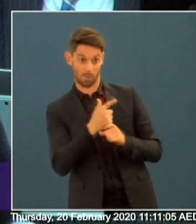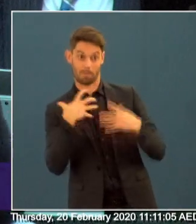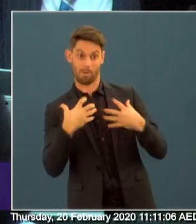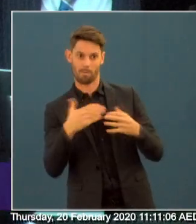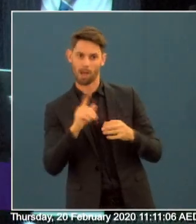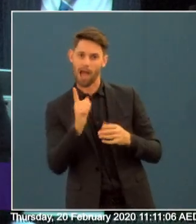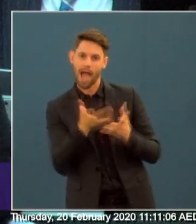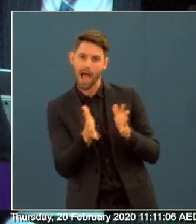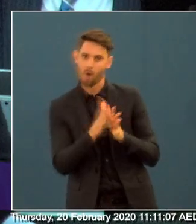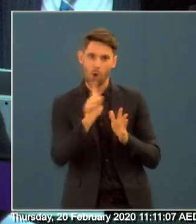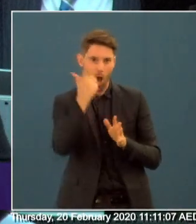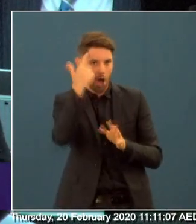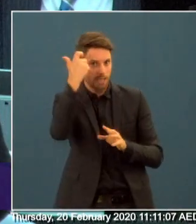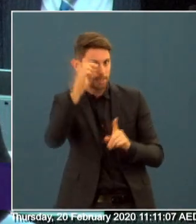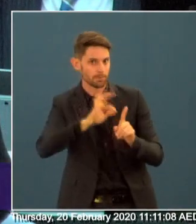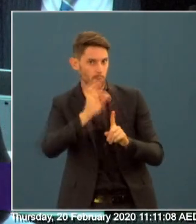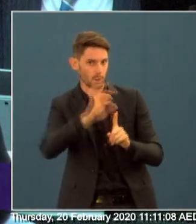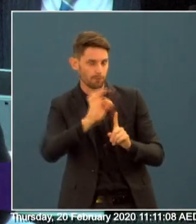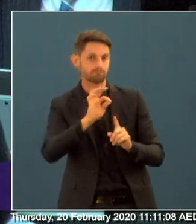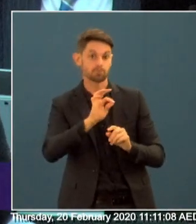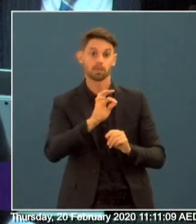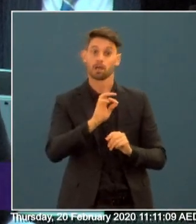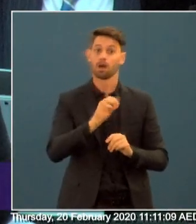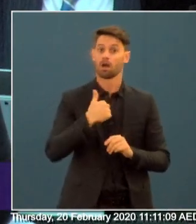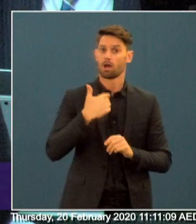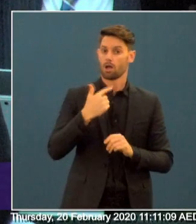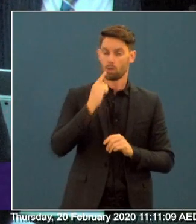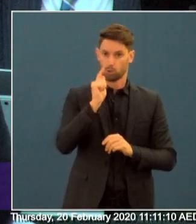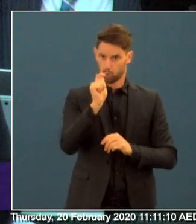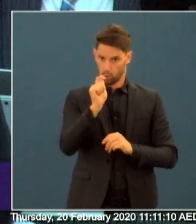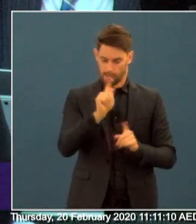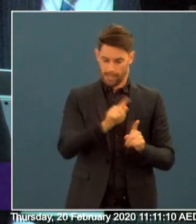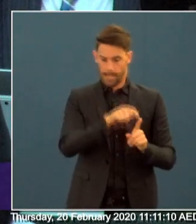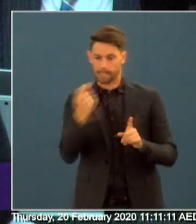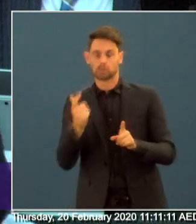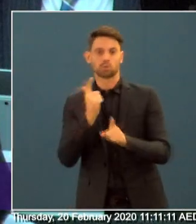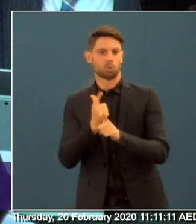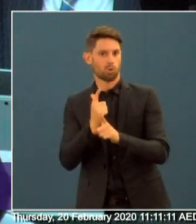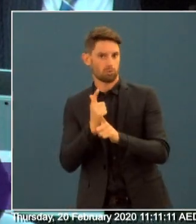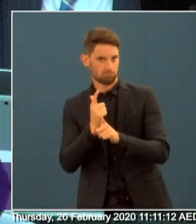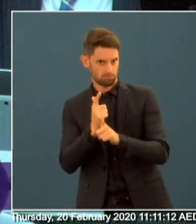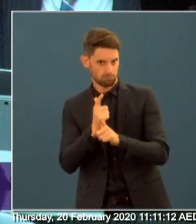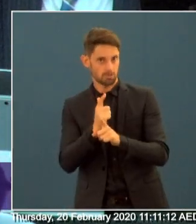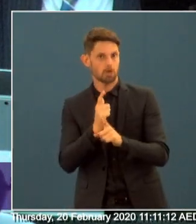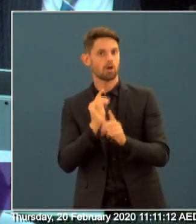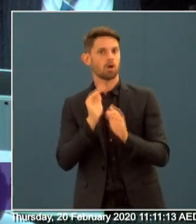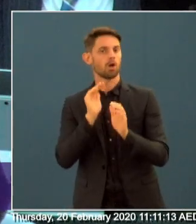Commissioners, I'm about to turn to the next topic, which is moving from some of these introductory concepts